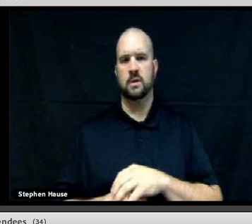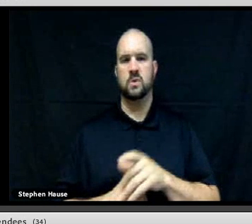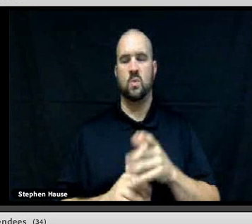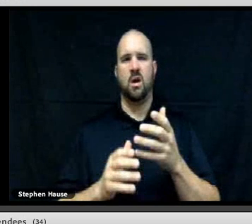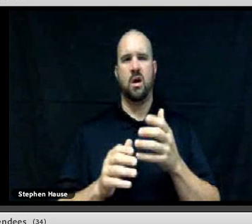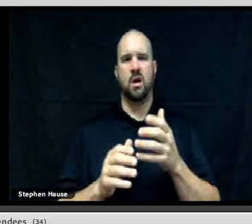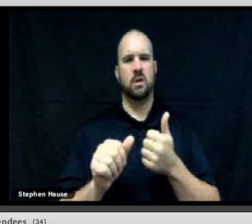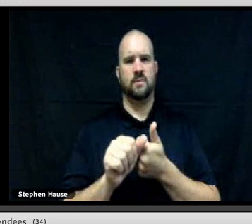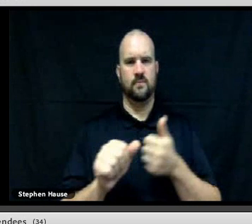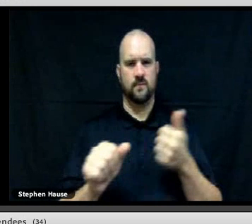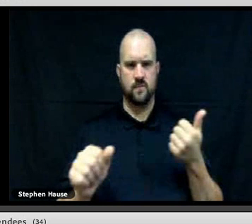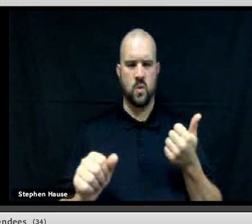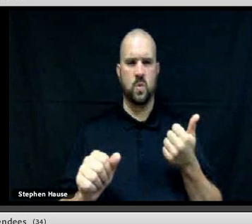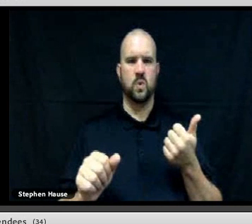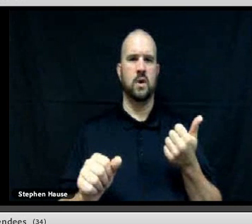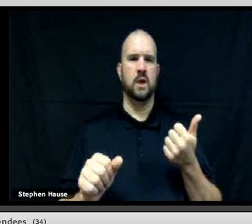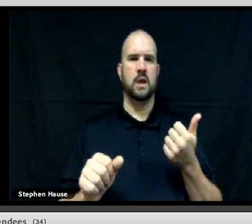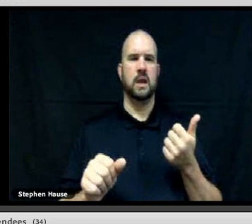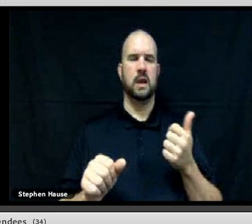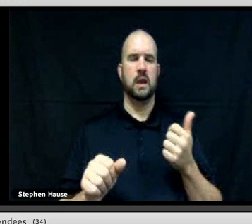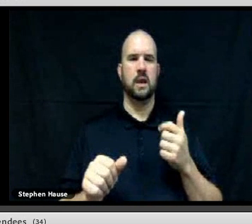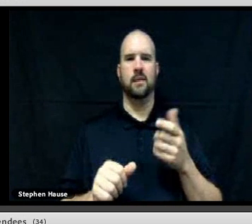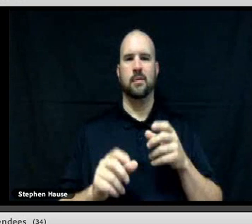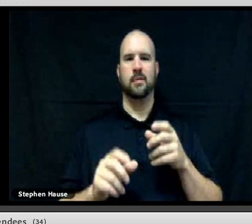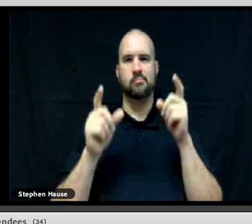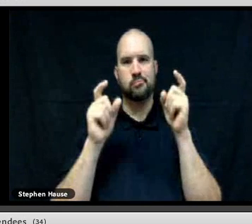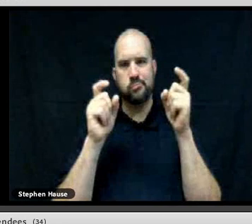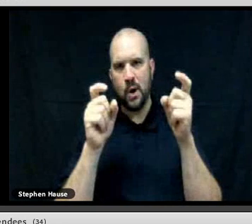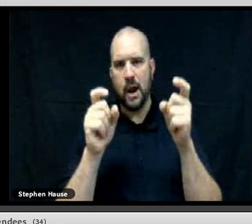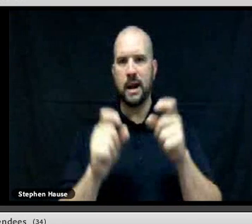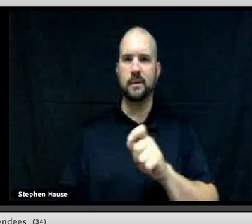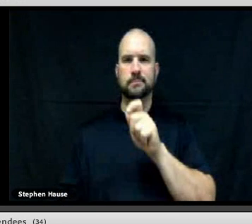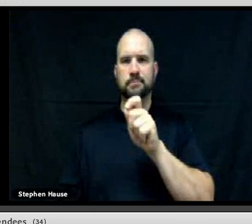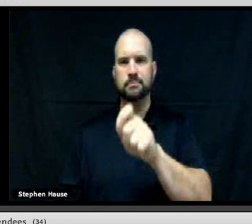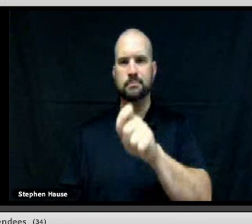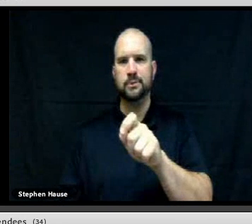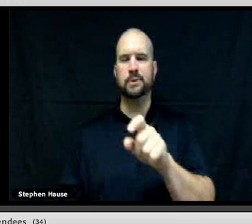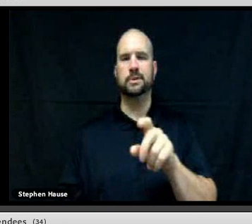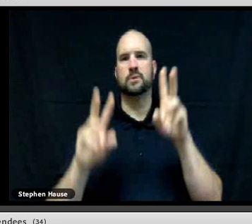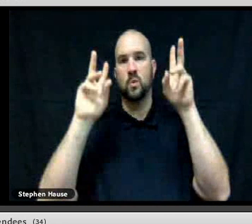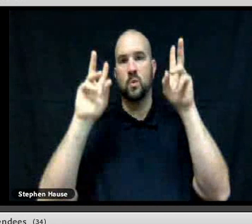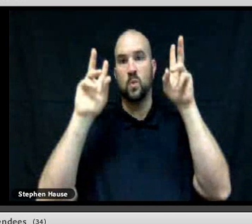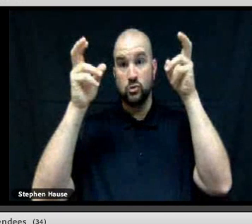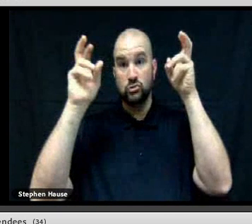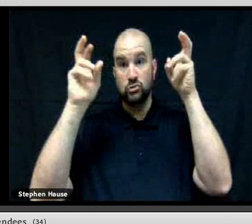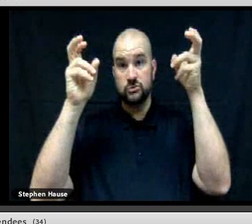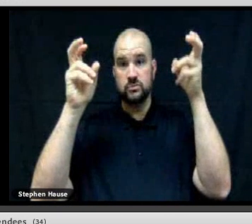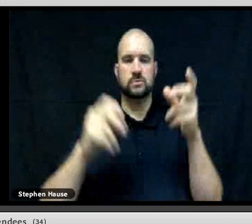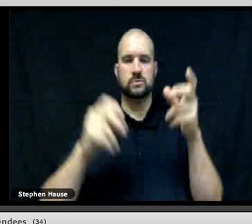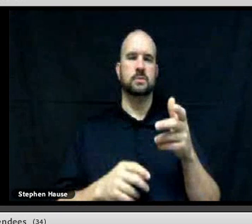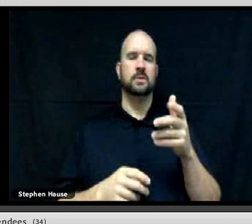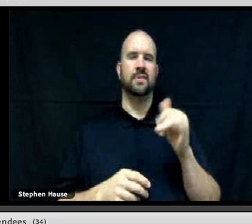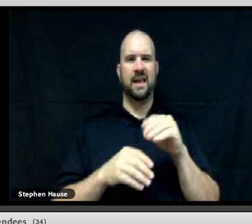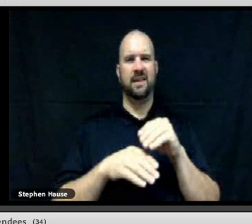like brackets, periods, and quotation marks, because those do affect, um, how a search comes -- how do the search results,